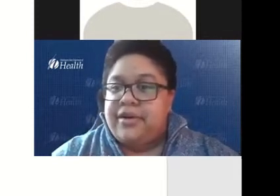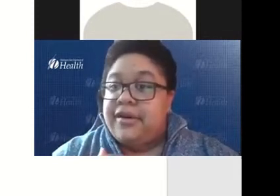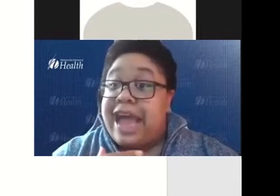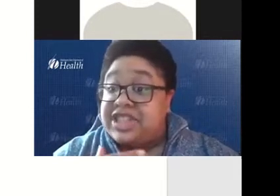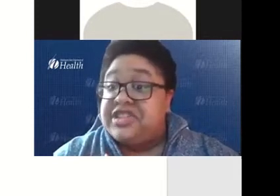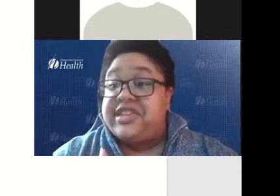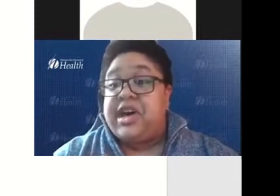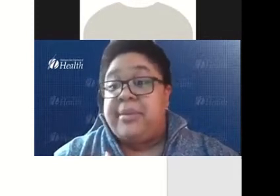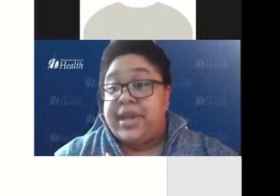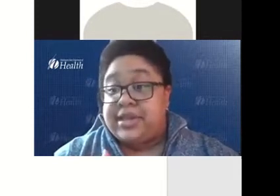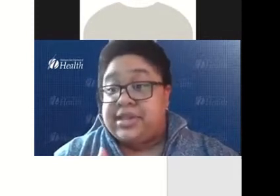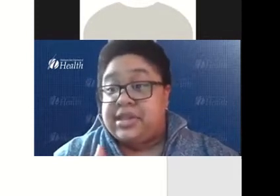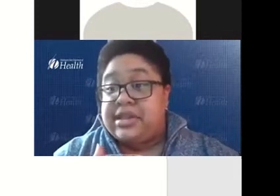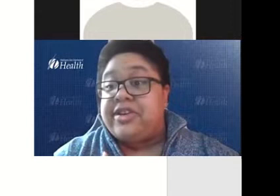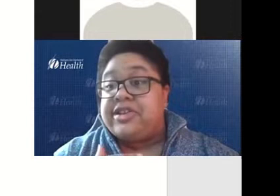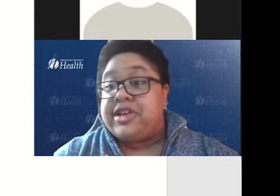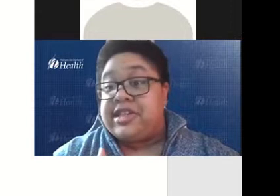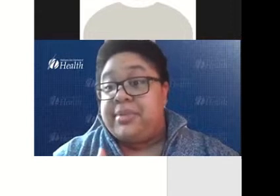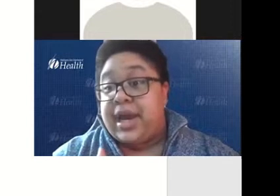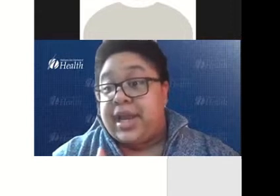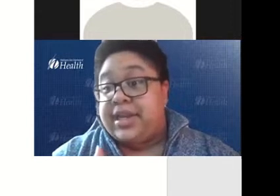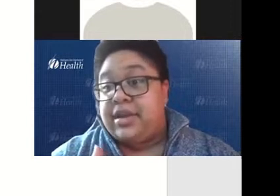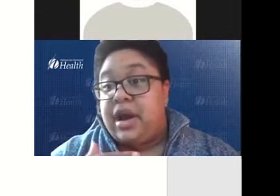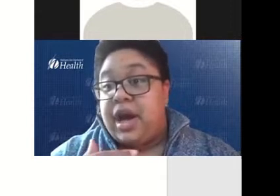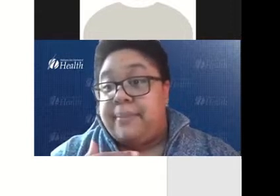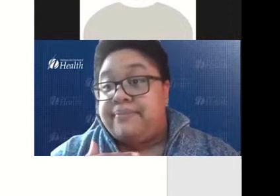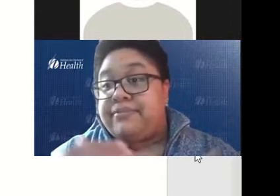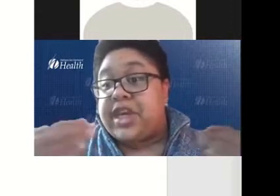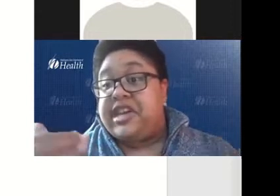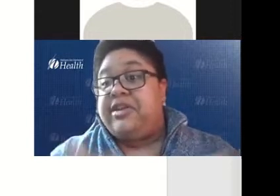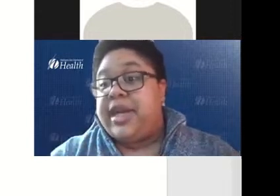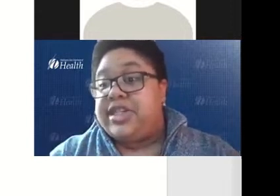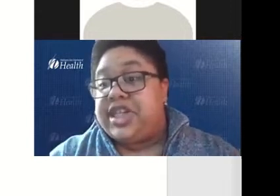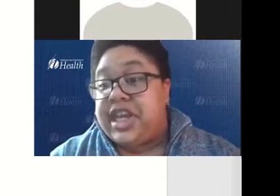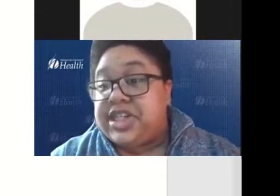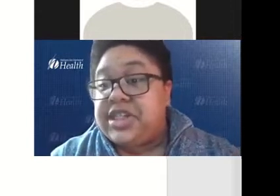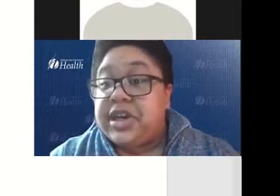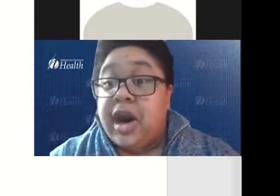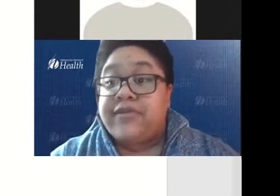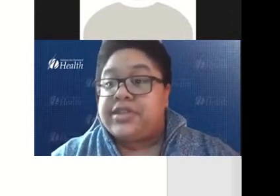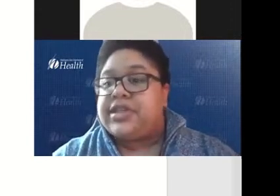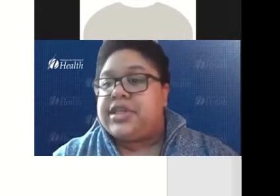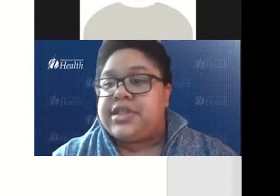or actually topics that are addressed by continuing education and conferences.